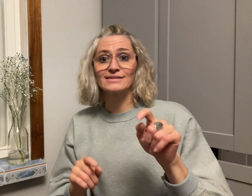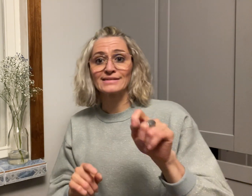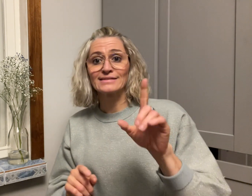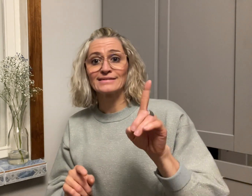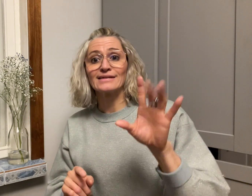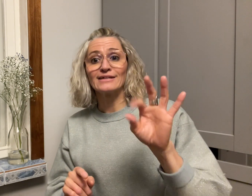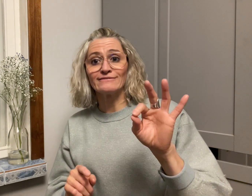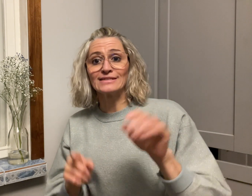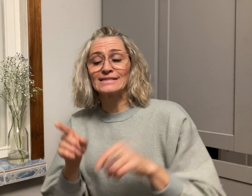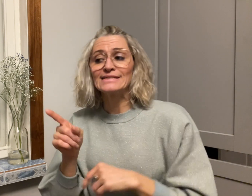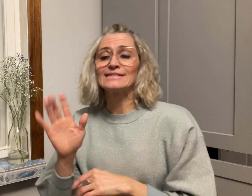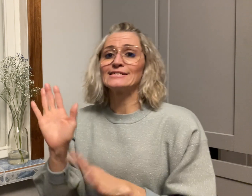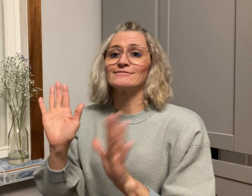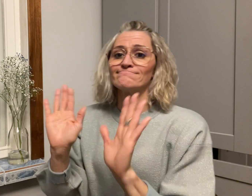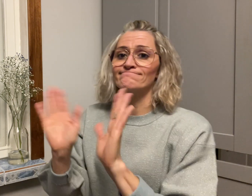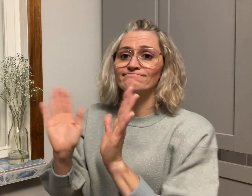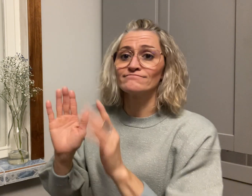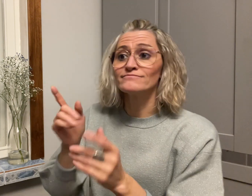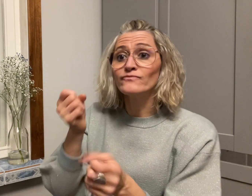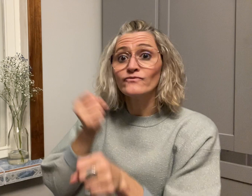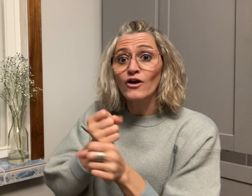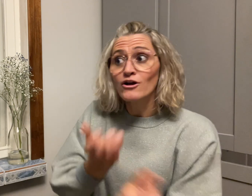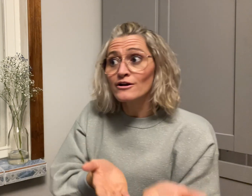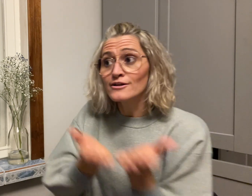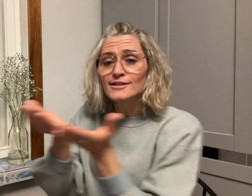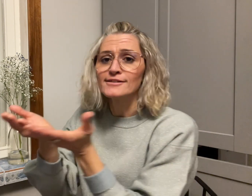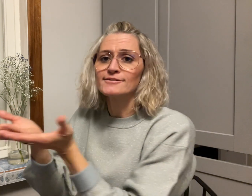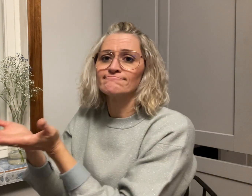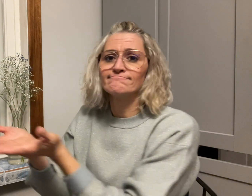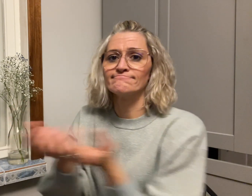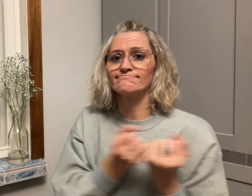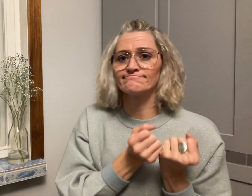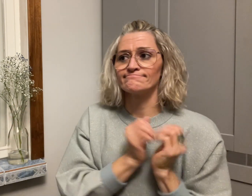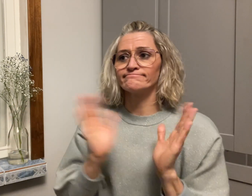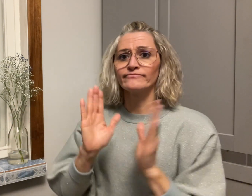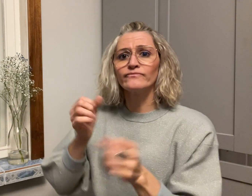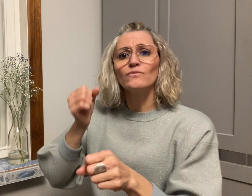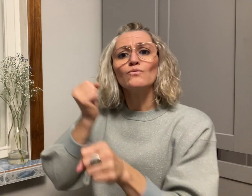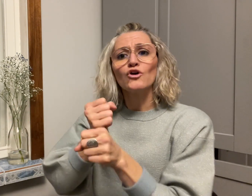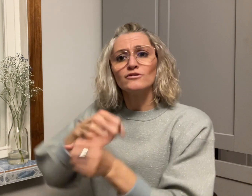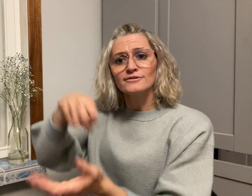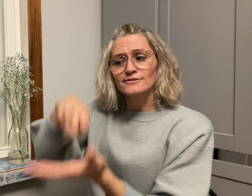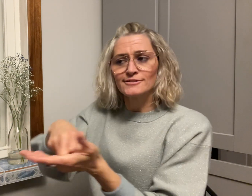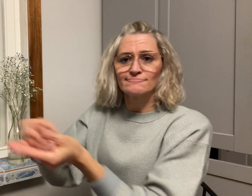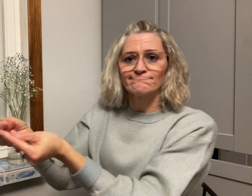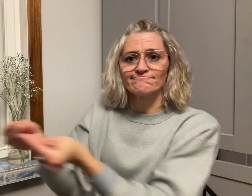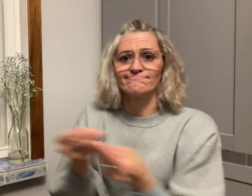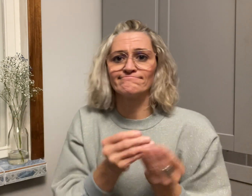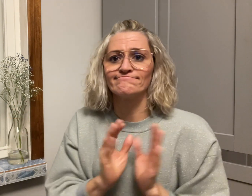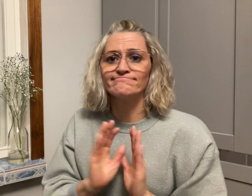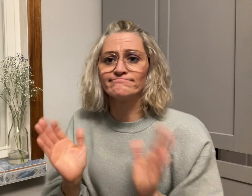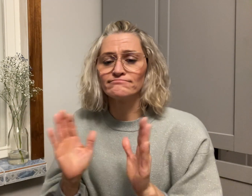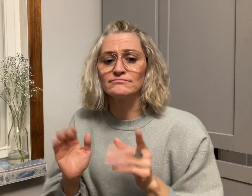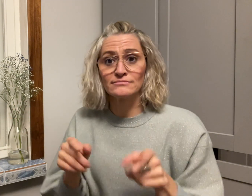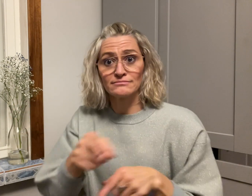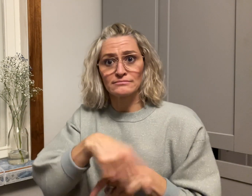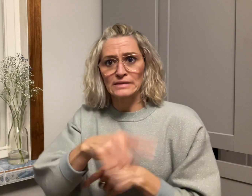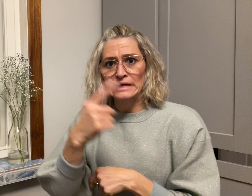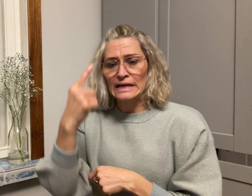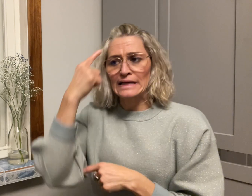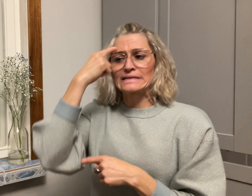contract with Keith as they realized it was not appropriate